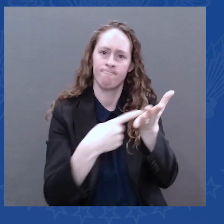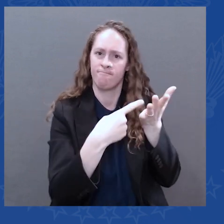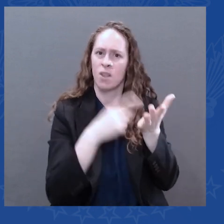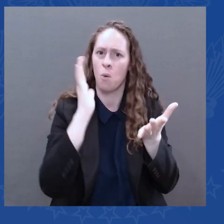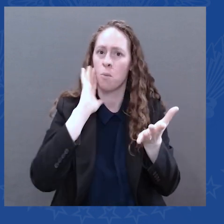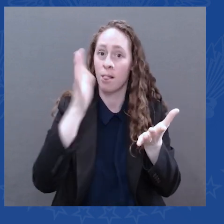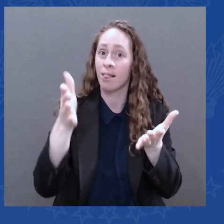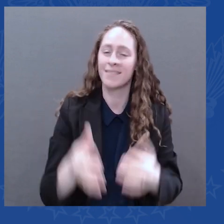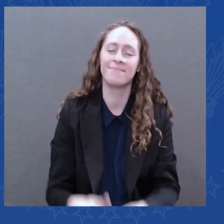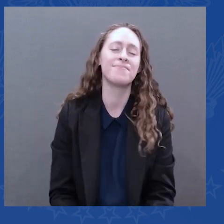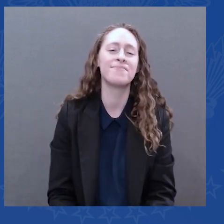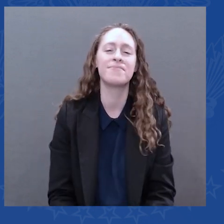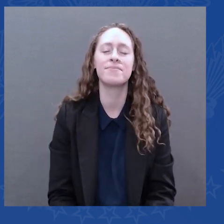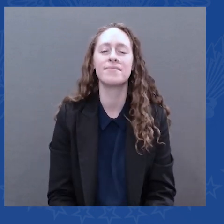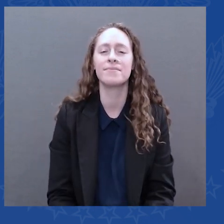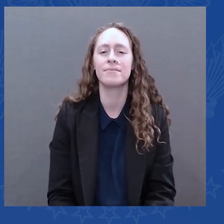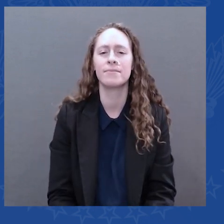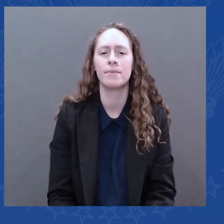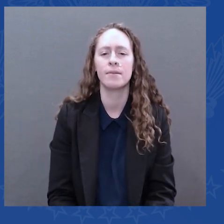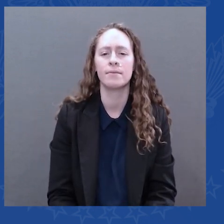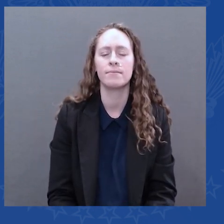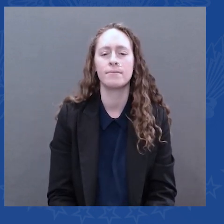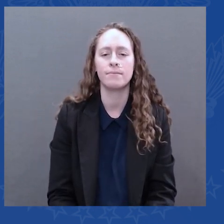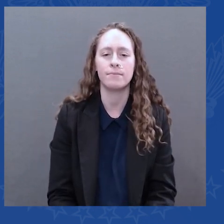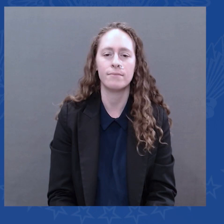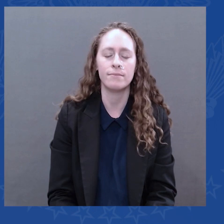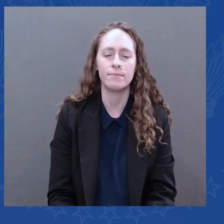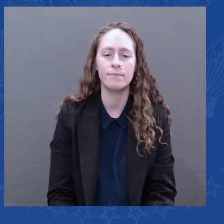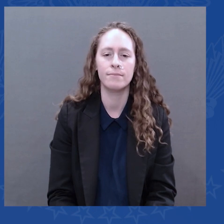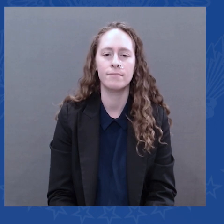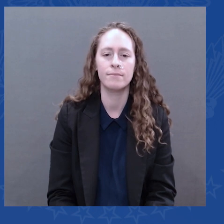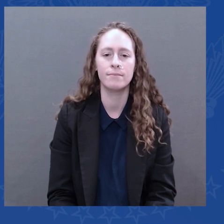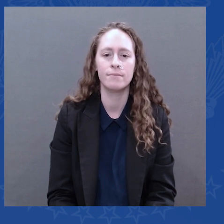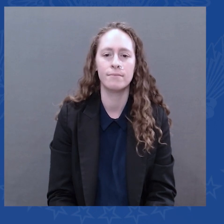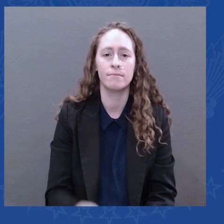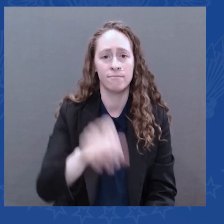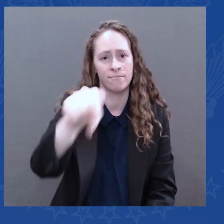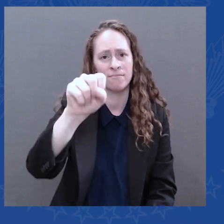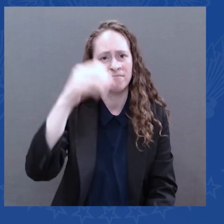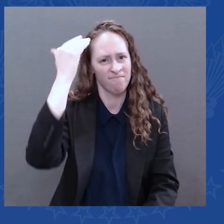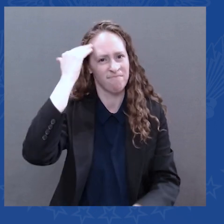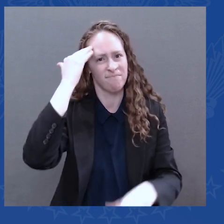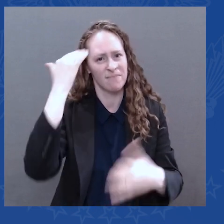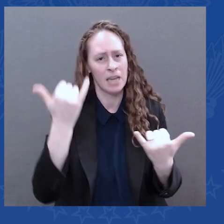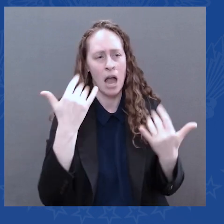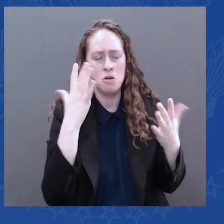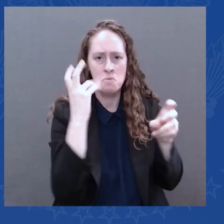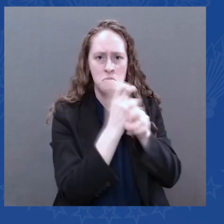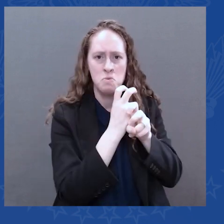I know that eliminating Russian gas will have costs for Europe. But it's not only the right thing to do